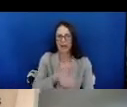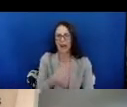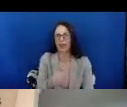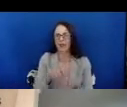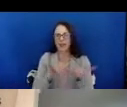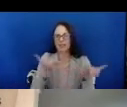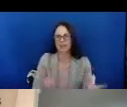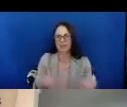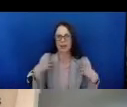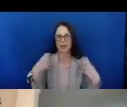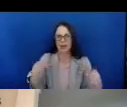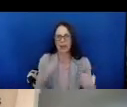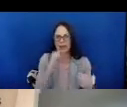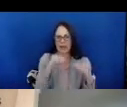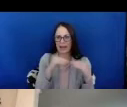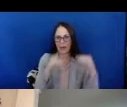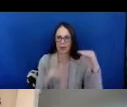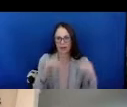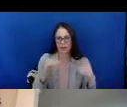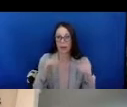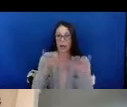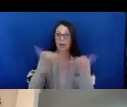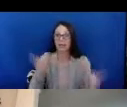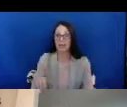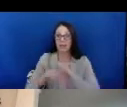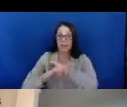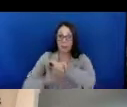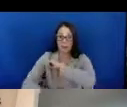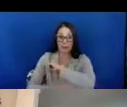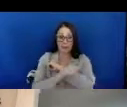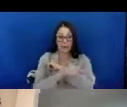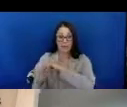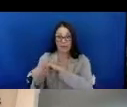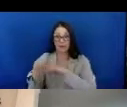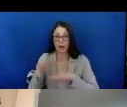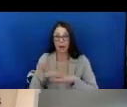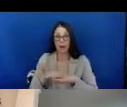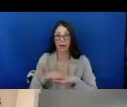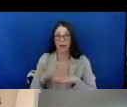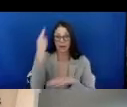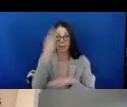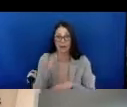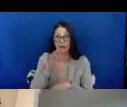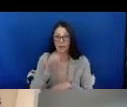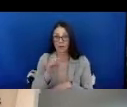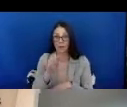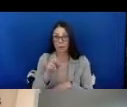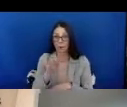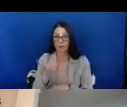15:59:31 A system that penalizes on the basis of co-morbidities will undoubtedly, and unfairly